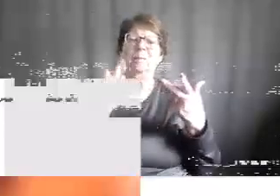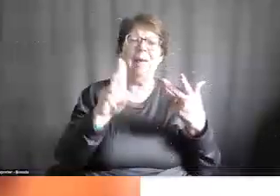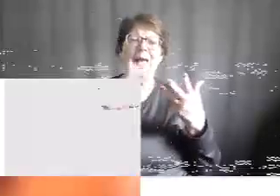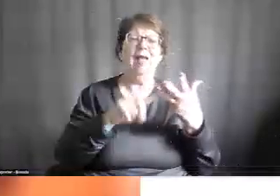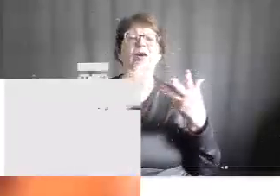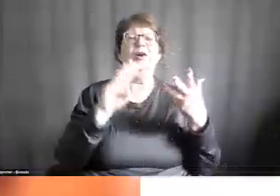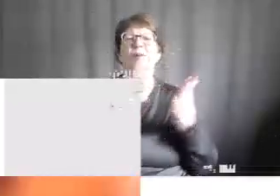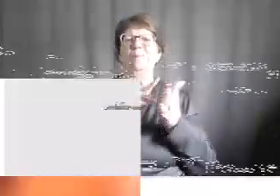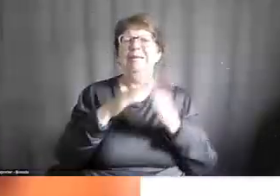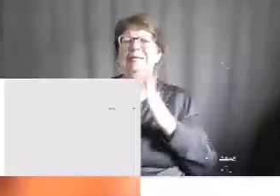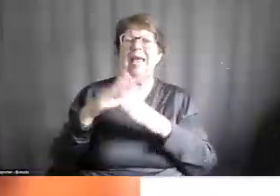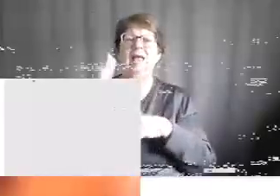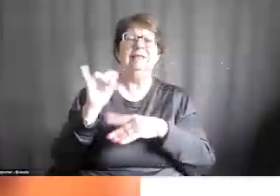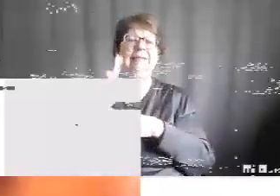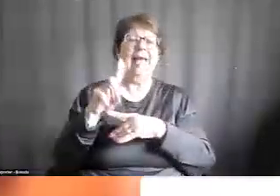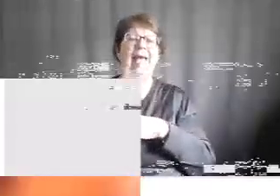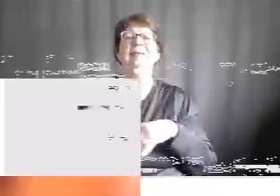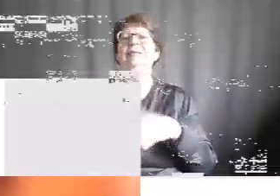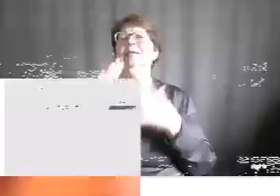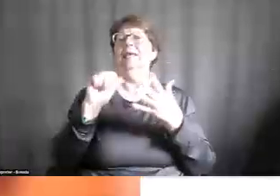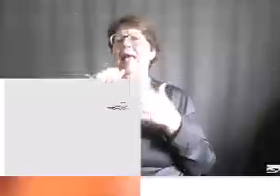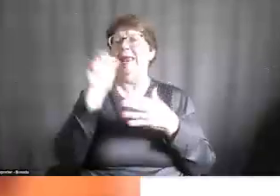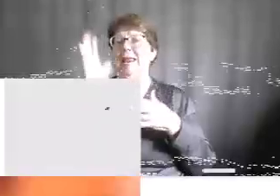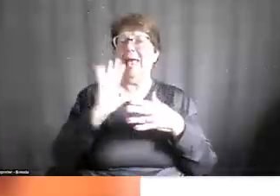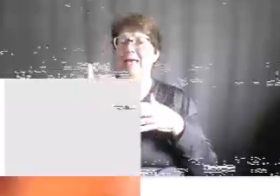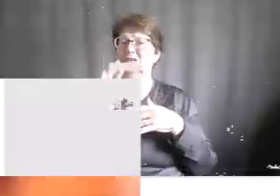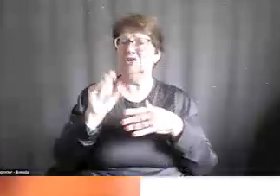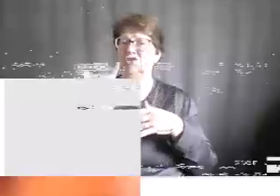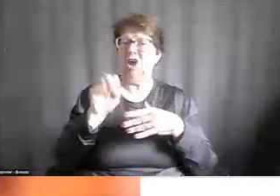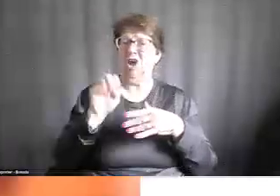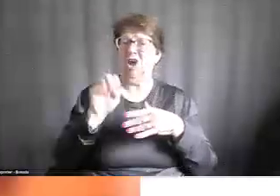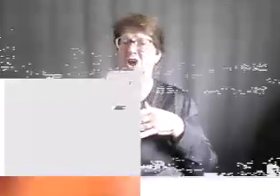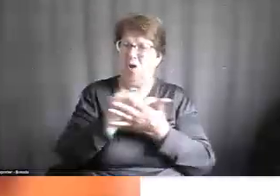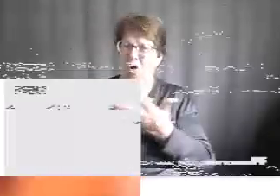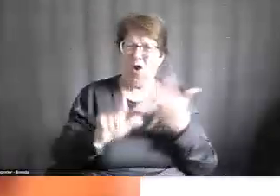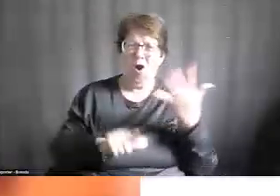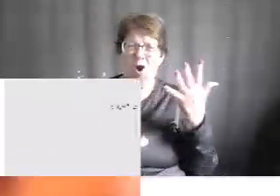Boardroom: Except for Alaska Junction, these are all station areas in the Ballard Link extension.